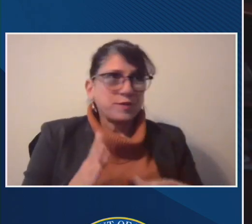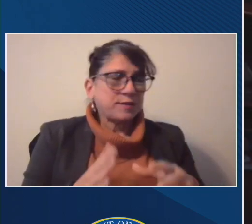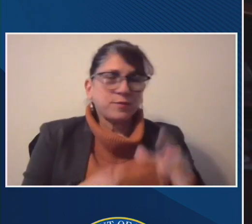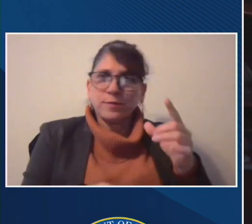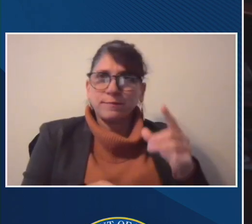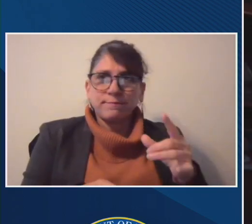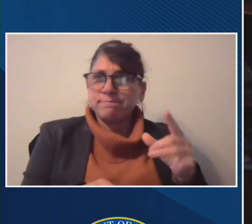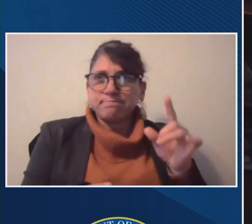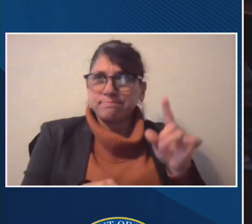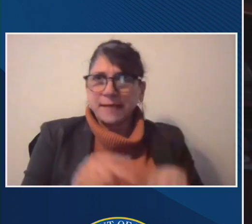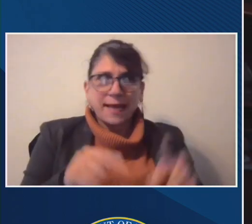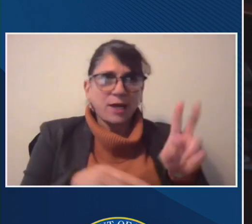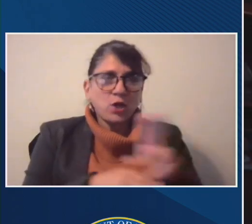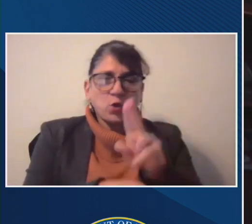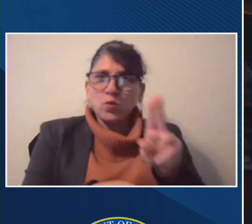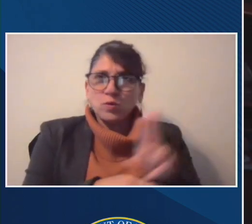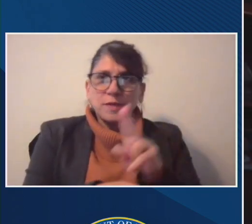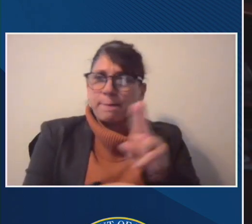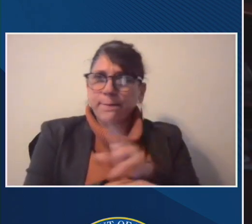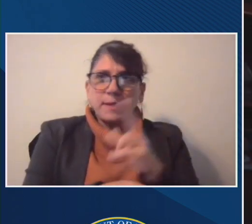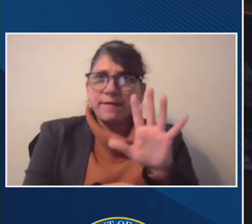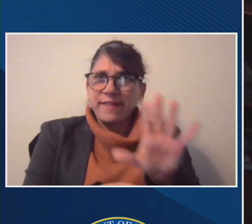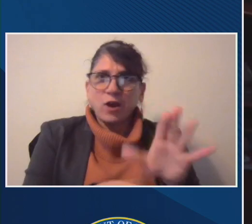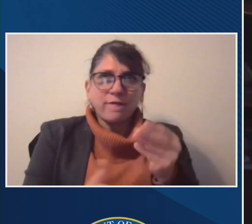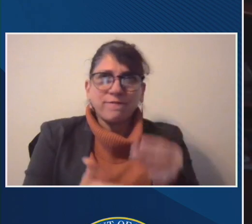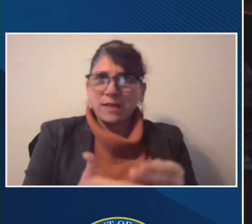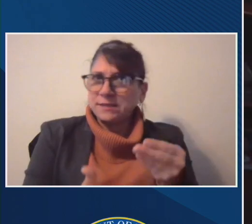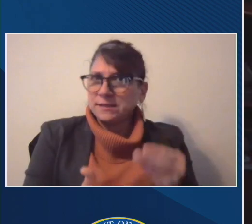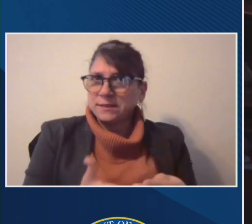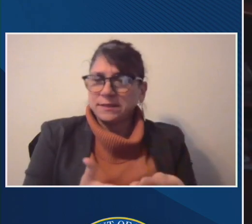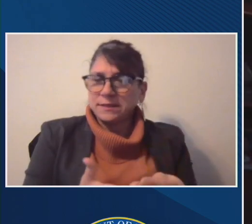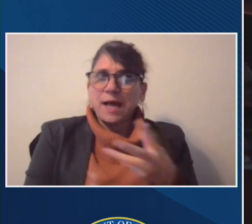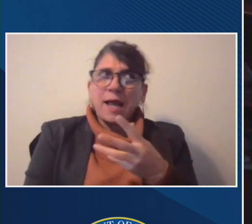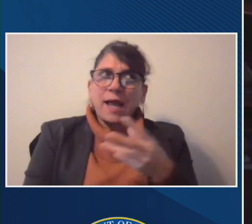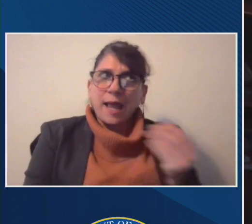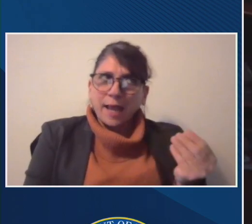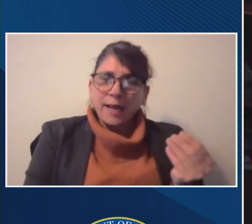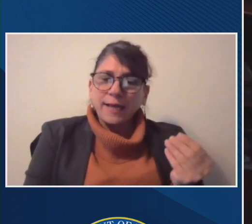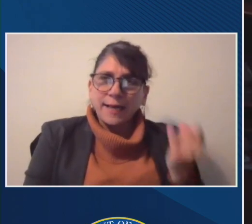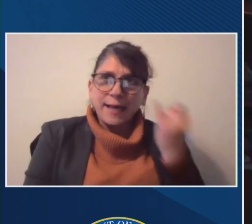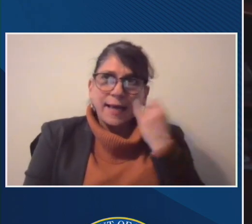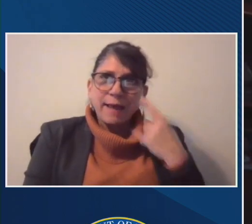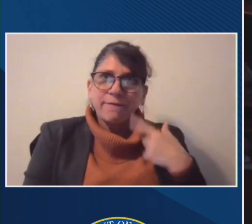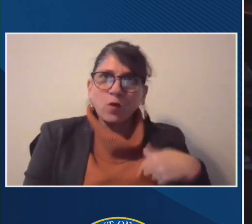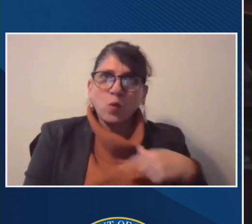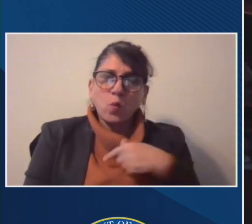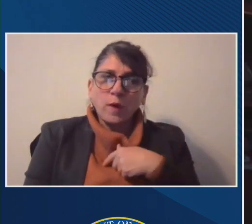to use up all their funds. And if we were to go the direction of